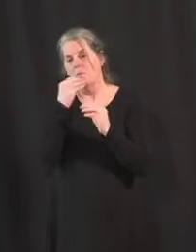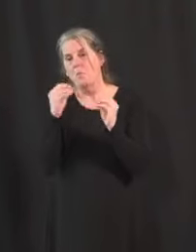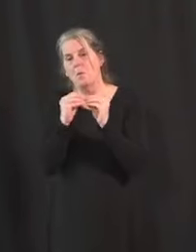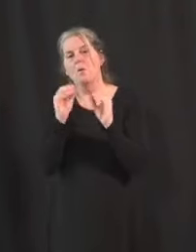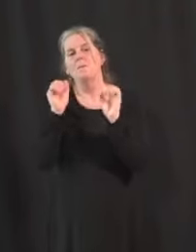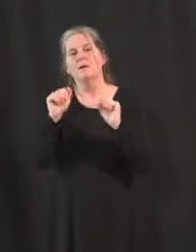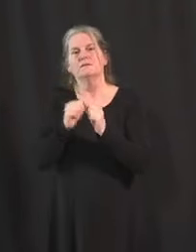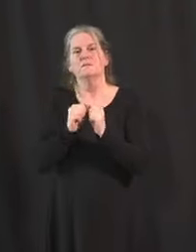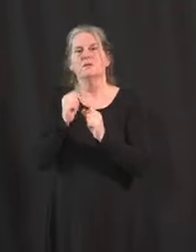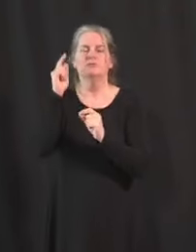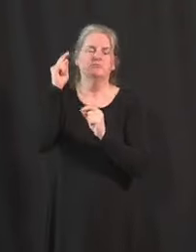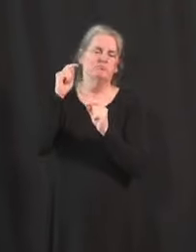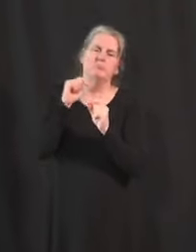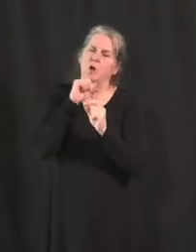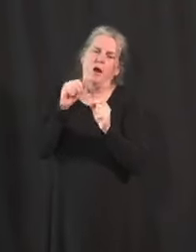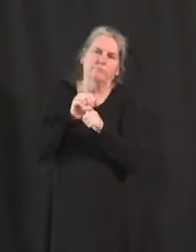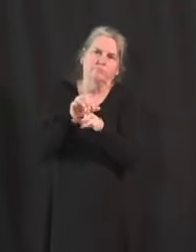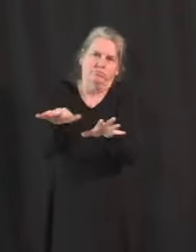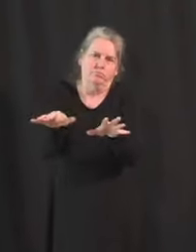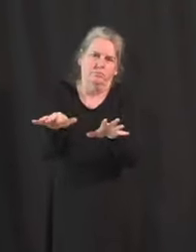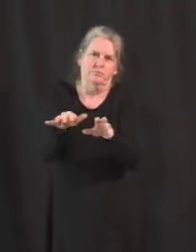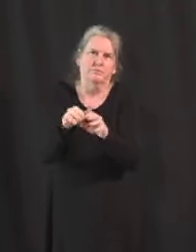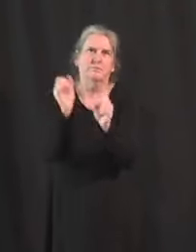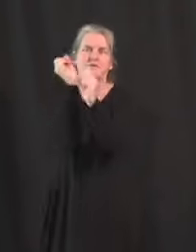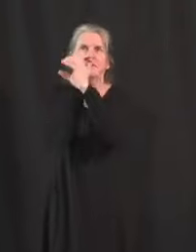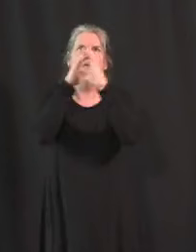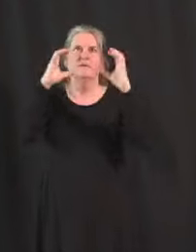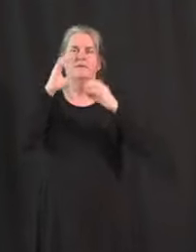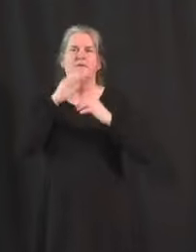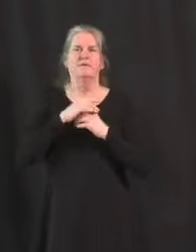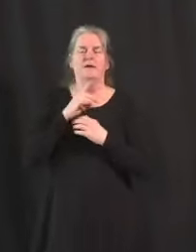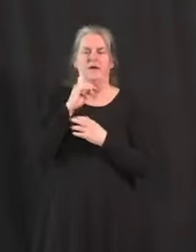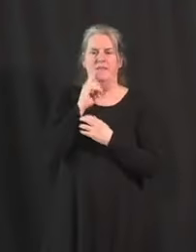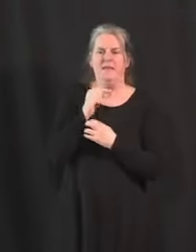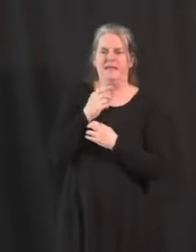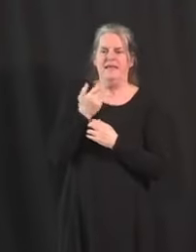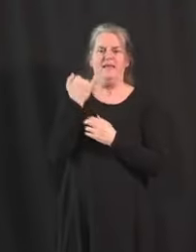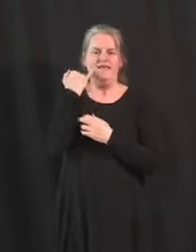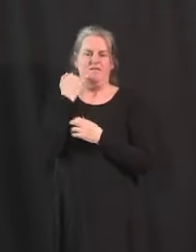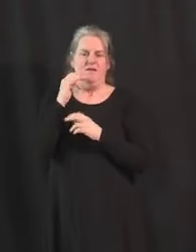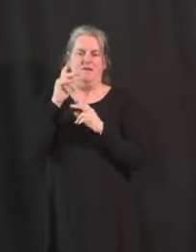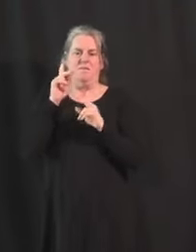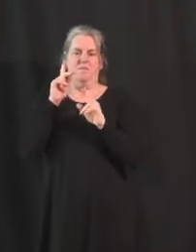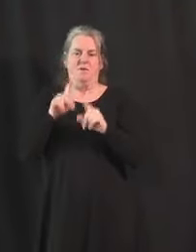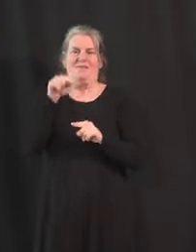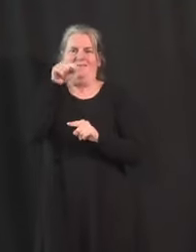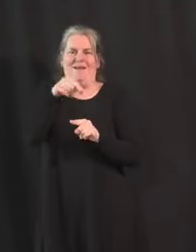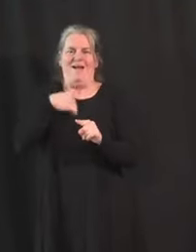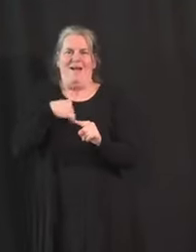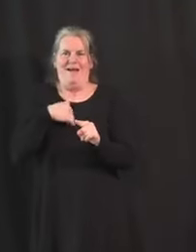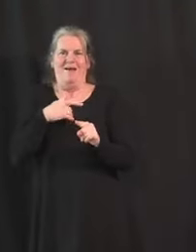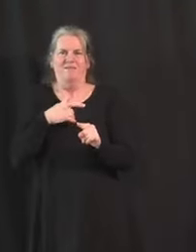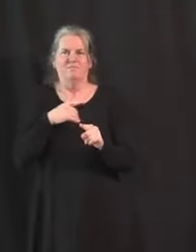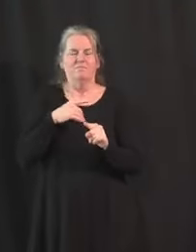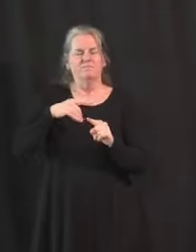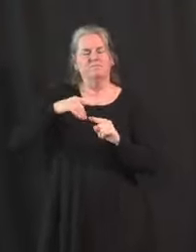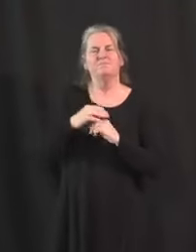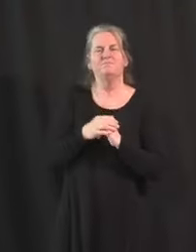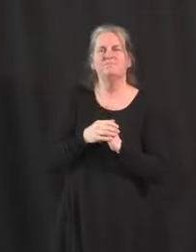THINK OF IT AS THE COVID ELEPHANT IN THE ROOM. THIS CAN ALSO APPLY TO YOUR WORKSPACE OR YOUR PLACE OF